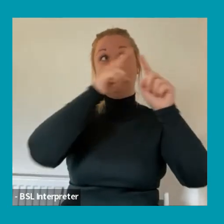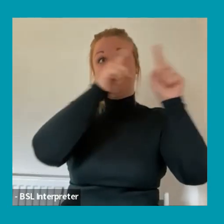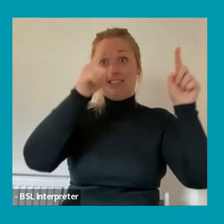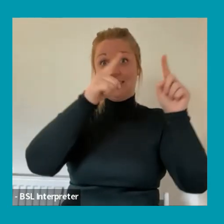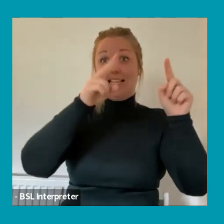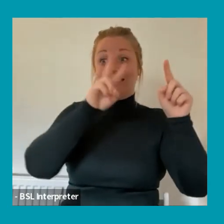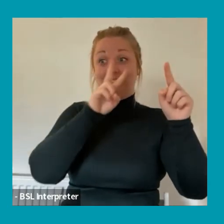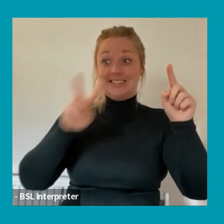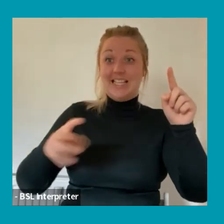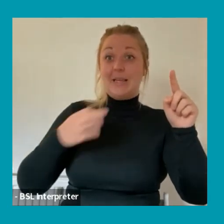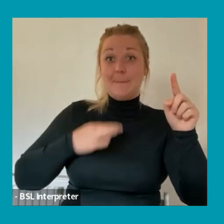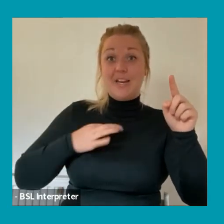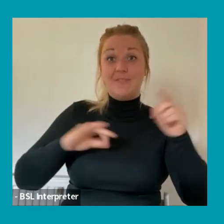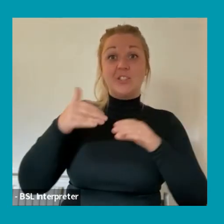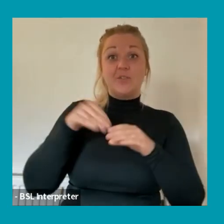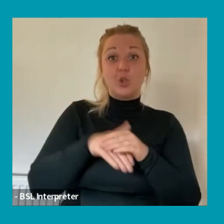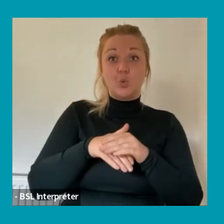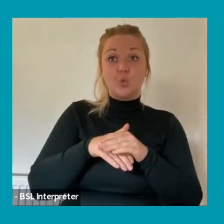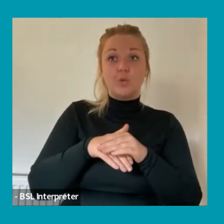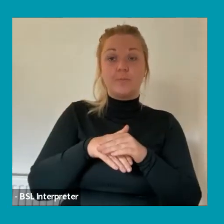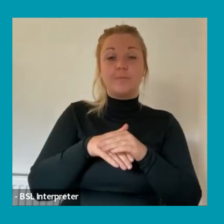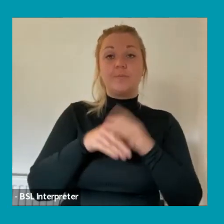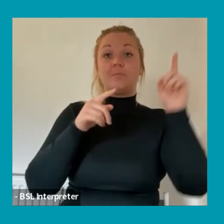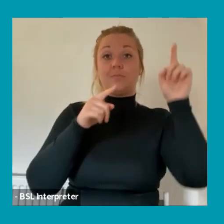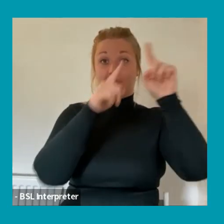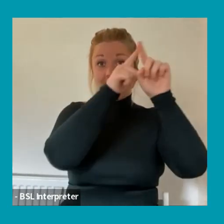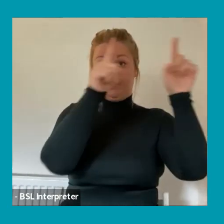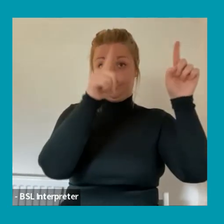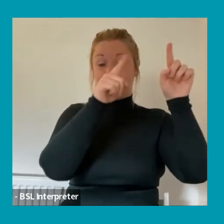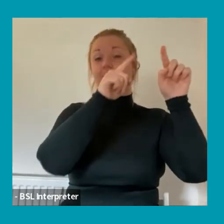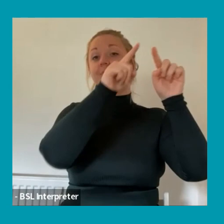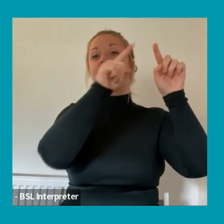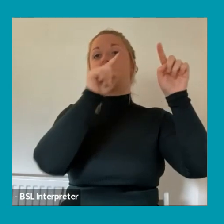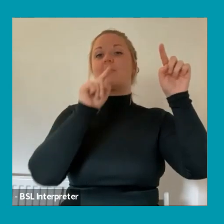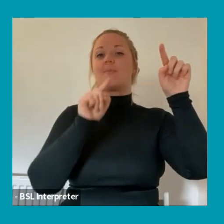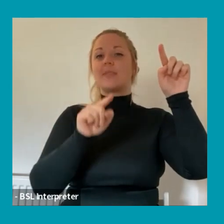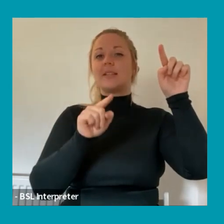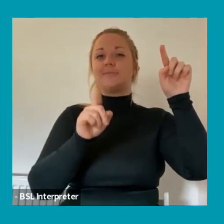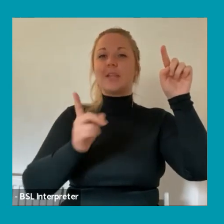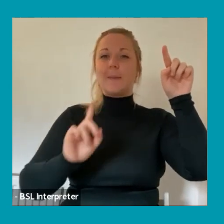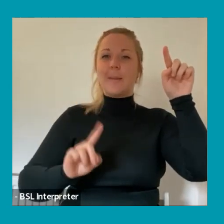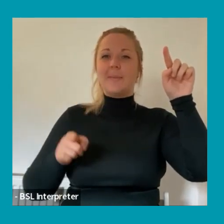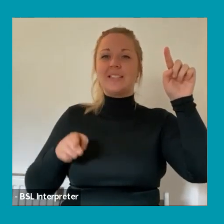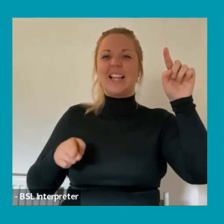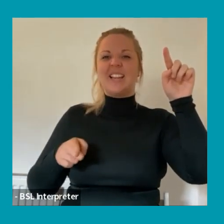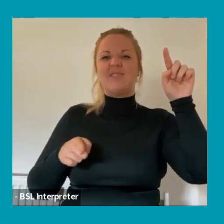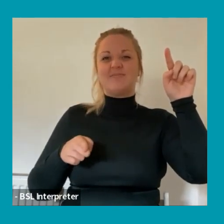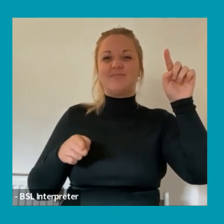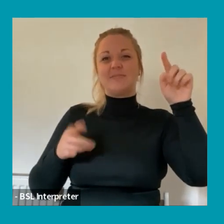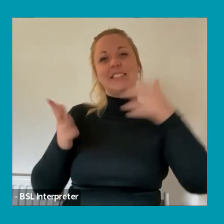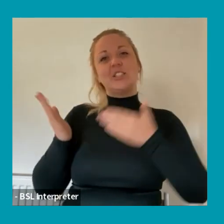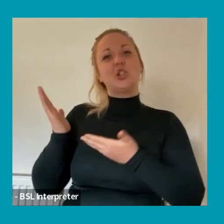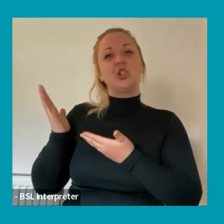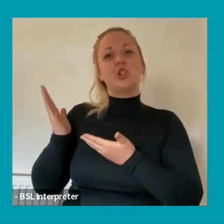And the people who are you know in the sort of service delivery, the front-line staff, who can see for